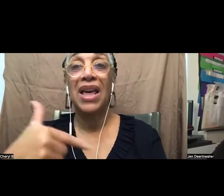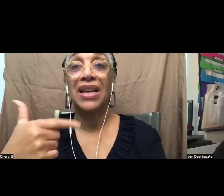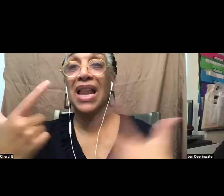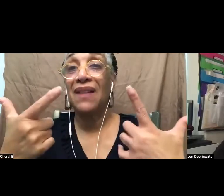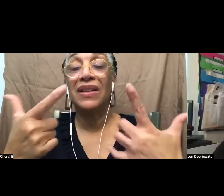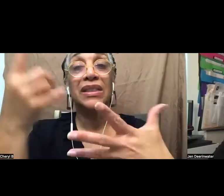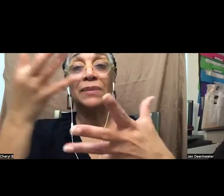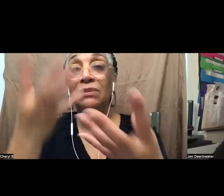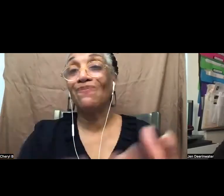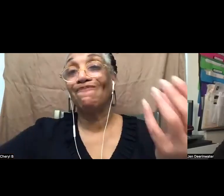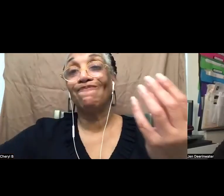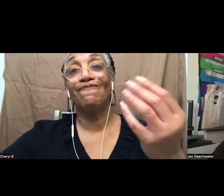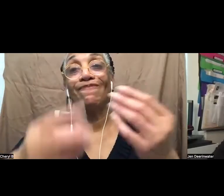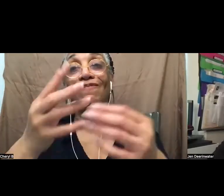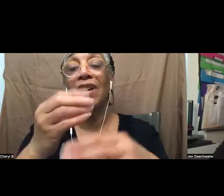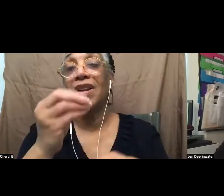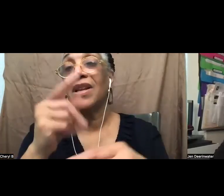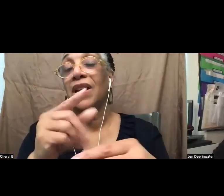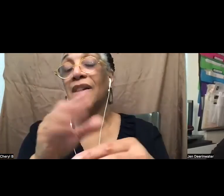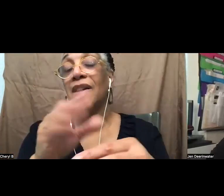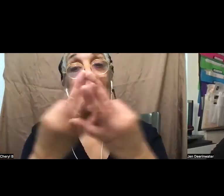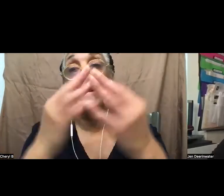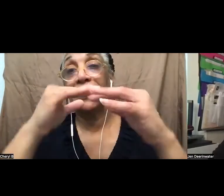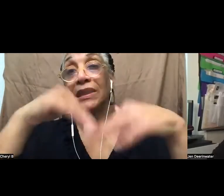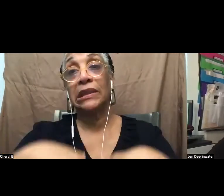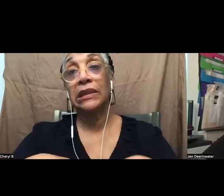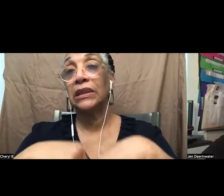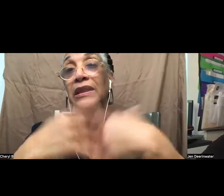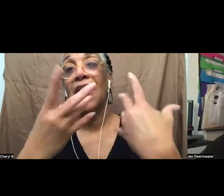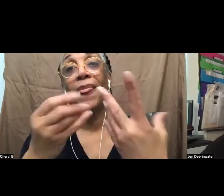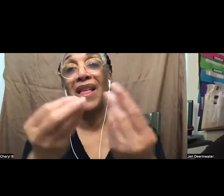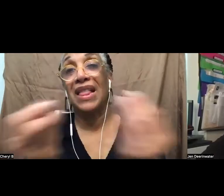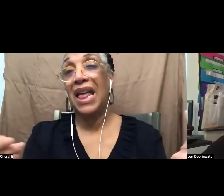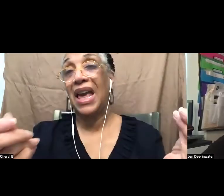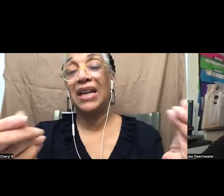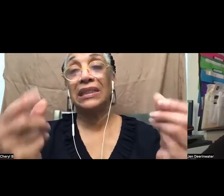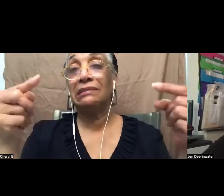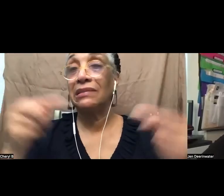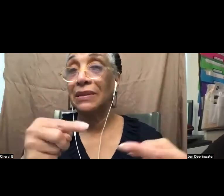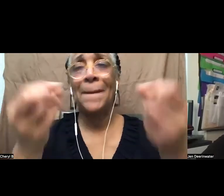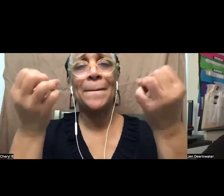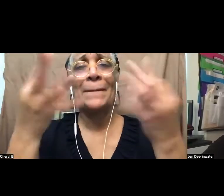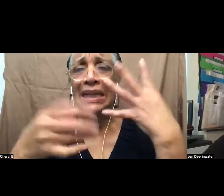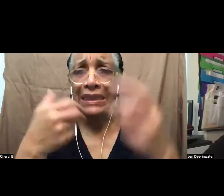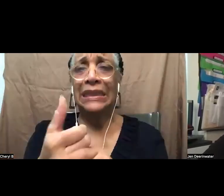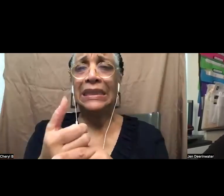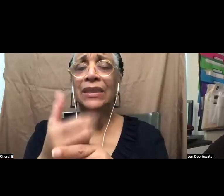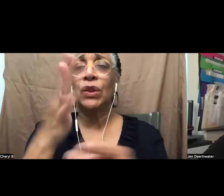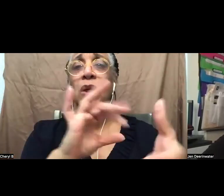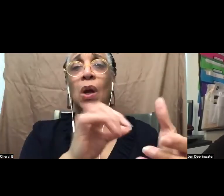land harmed for many, many years. So, according to the WHO, 99% of the worlds